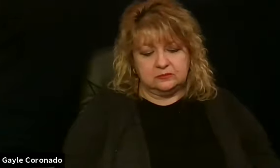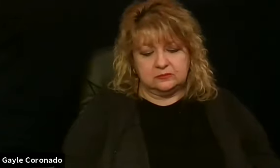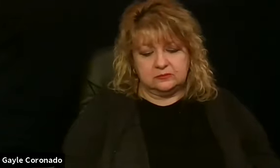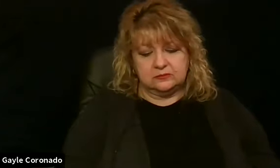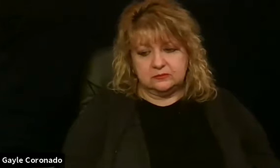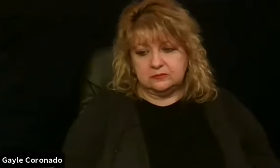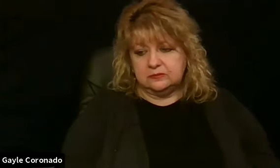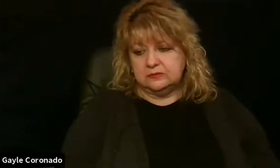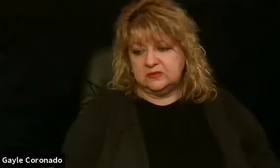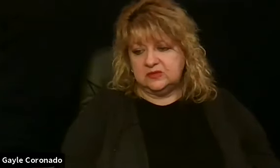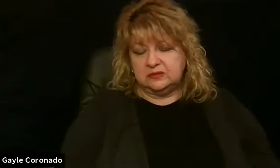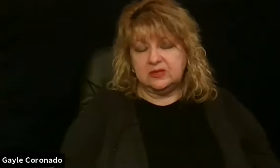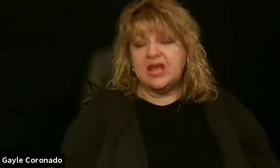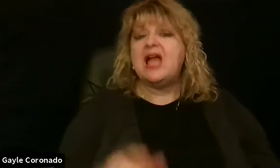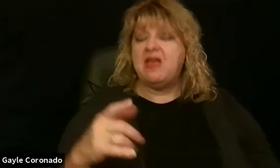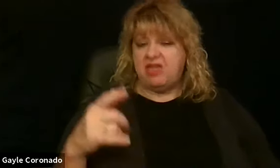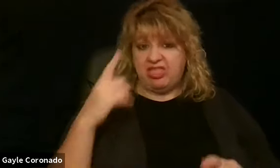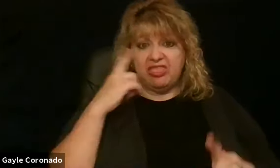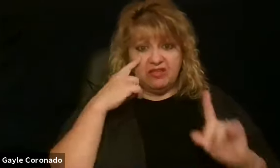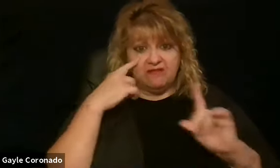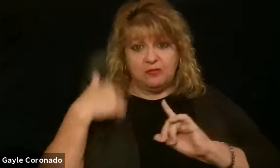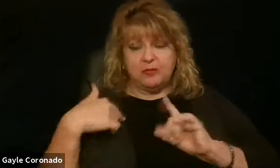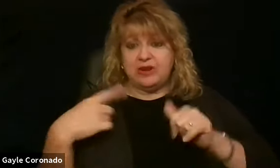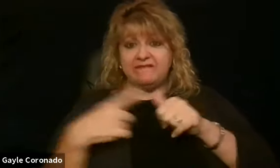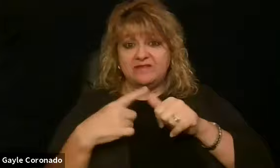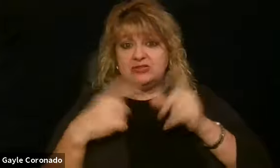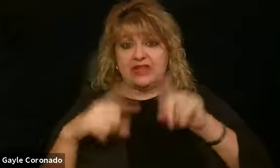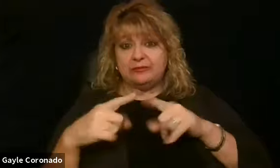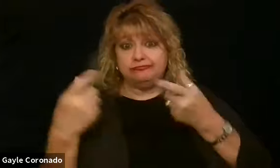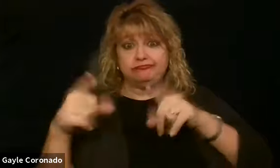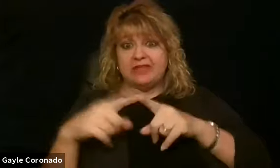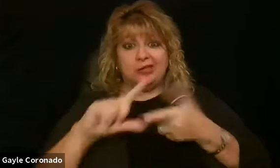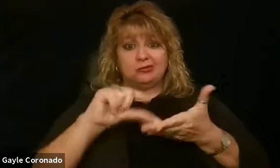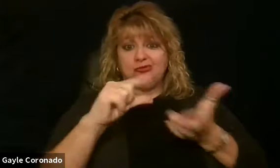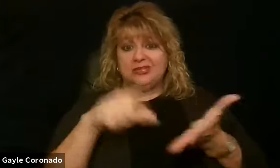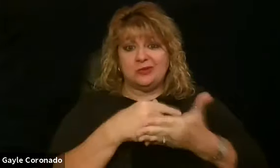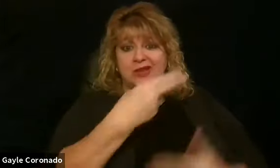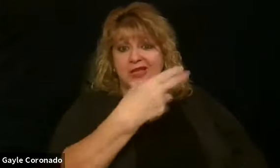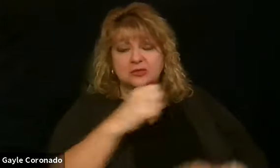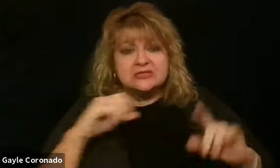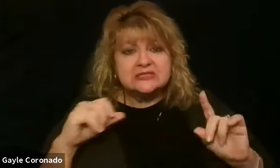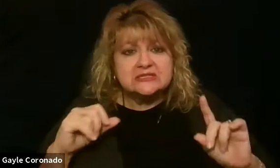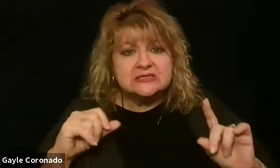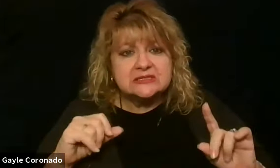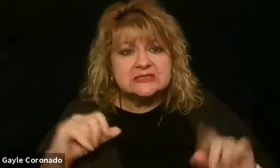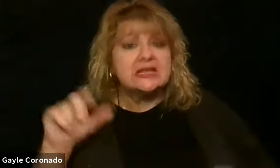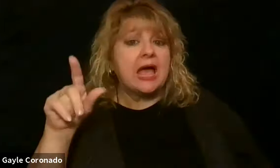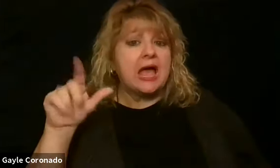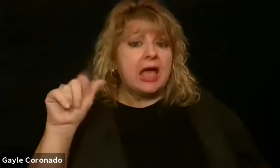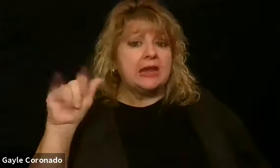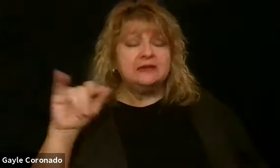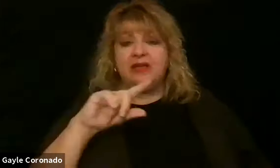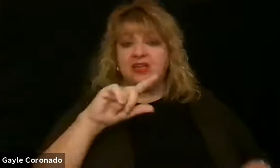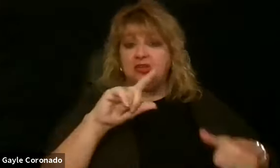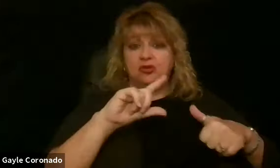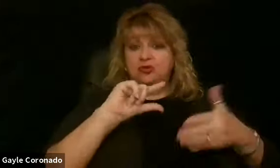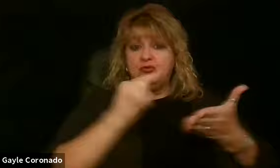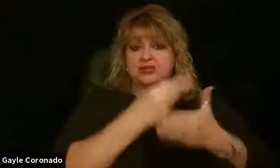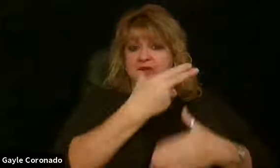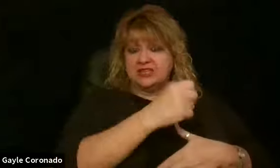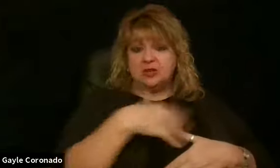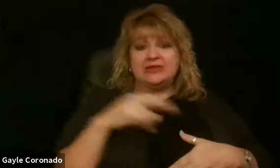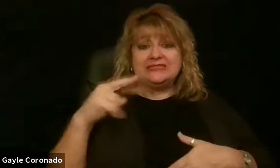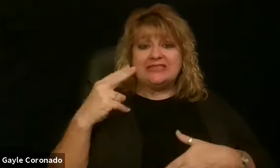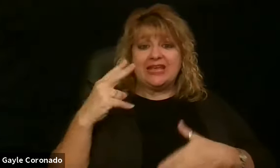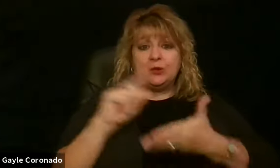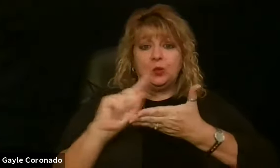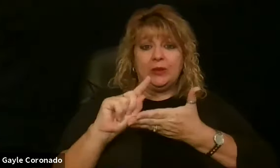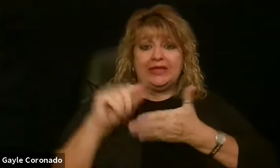especially when it first happened because it happened out of nowhere I just graduated high school, I was on my second week of college, and my life completely turned upside down.